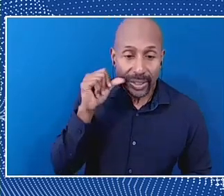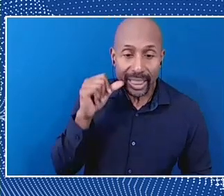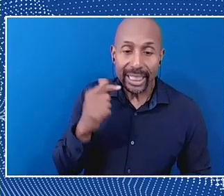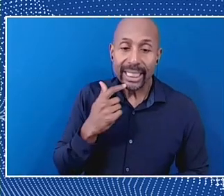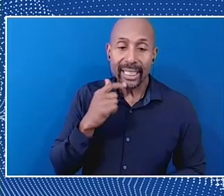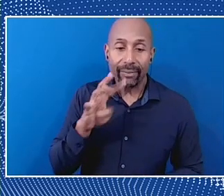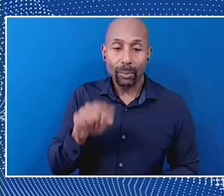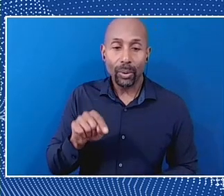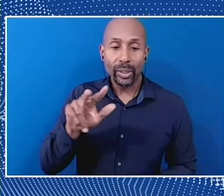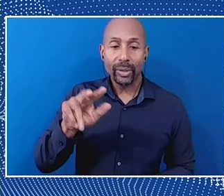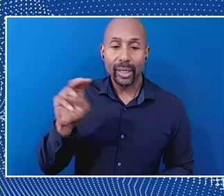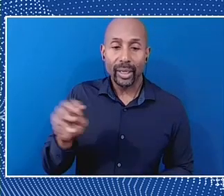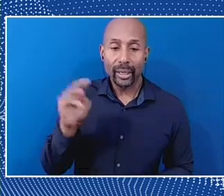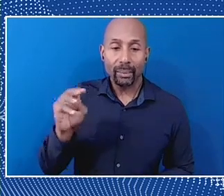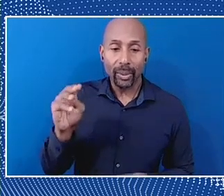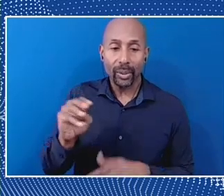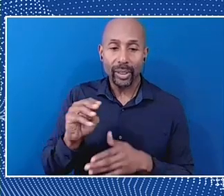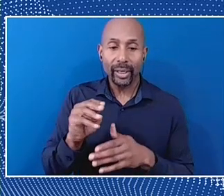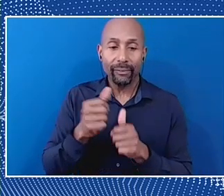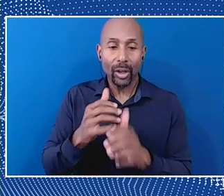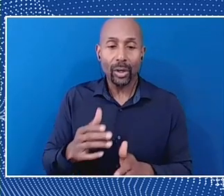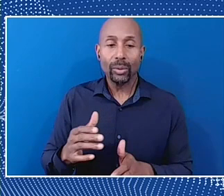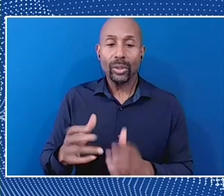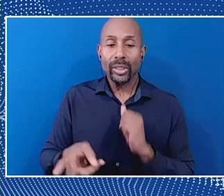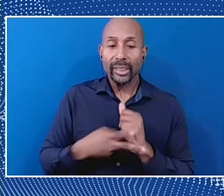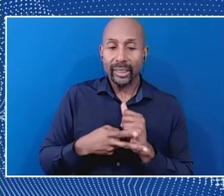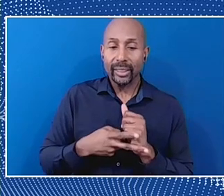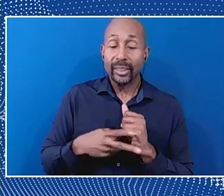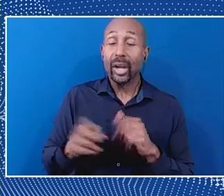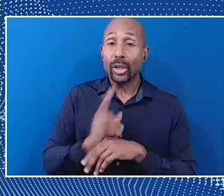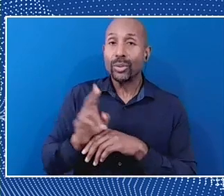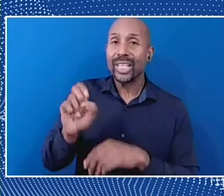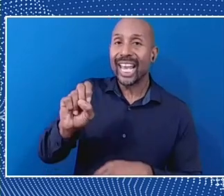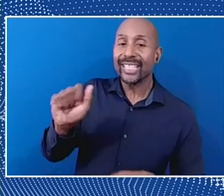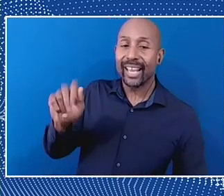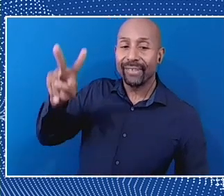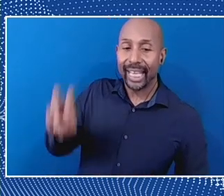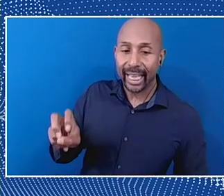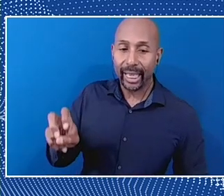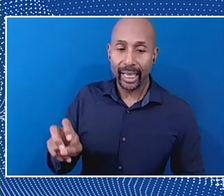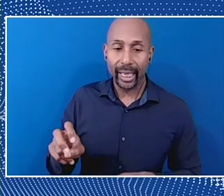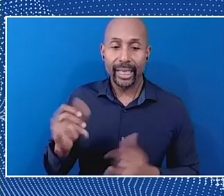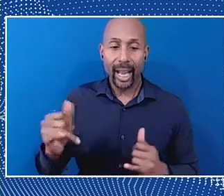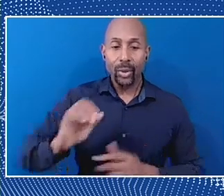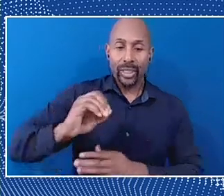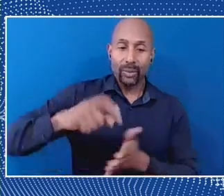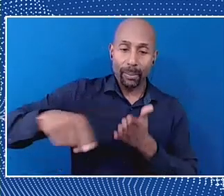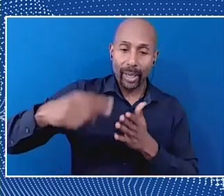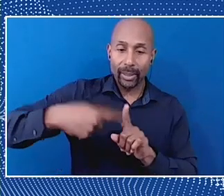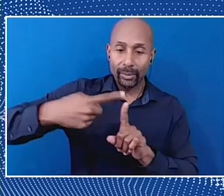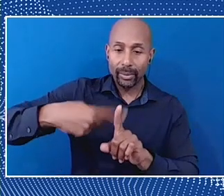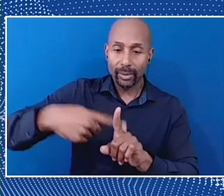I think that many of those borrowers are probably- have probably been at $0 for years potentially under other repayment